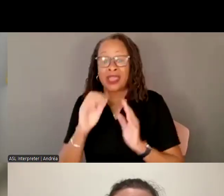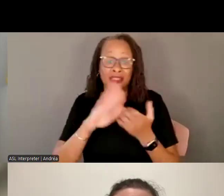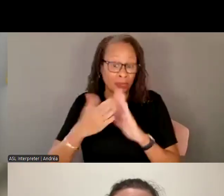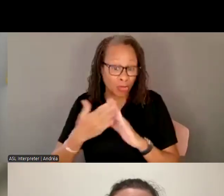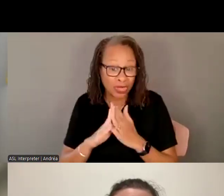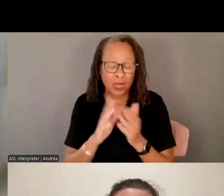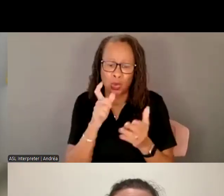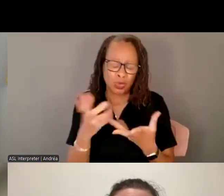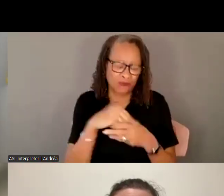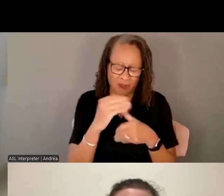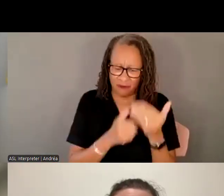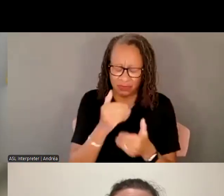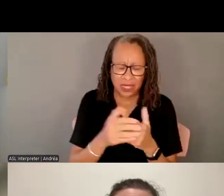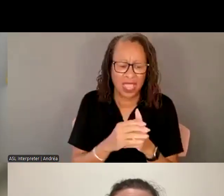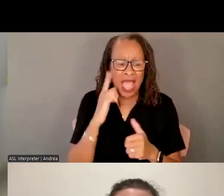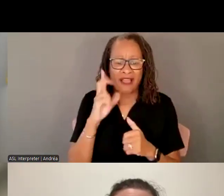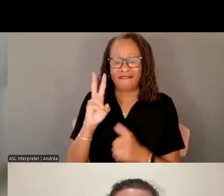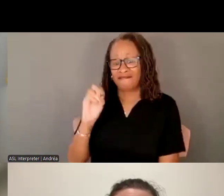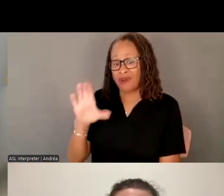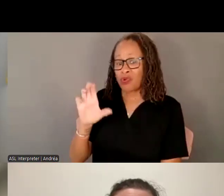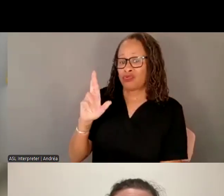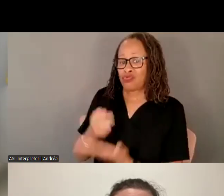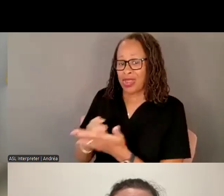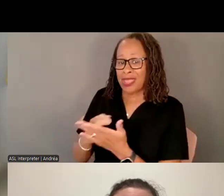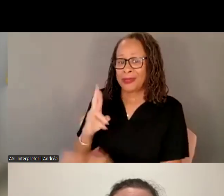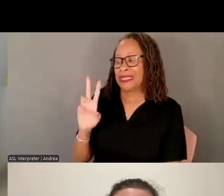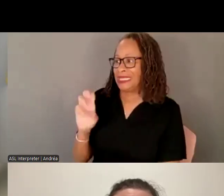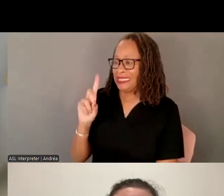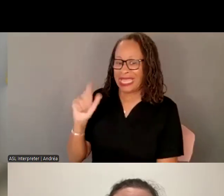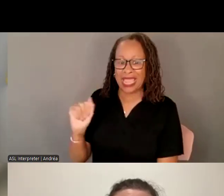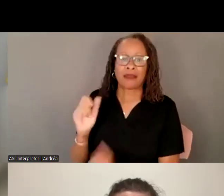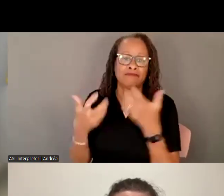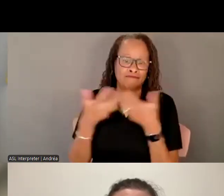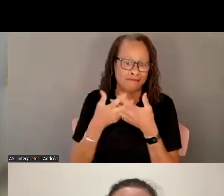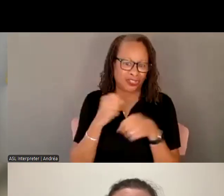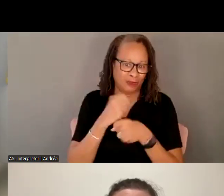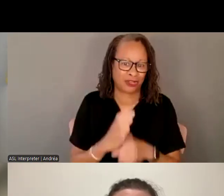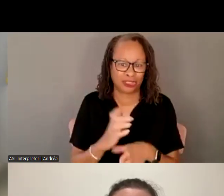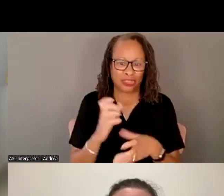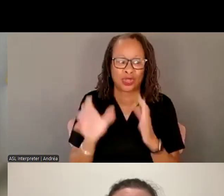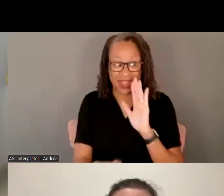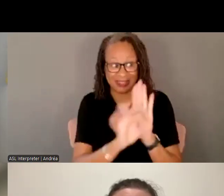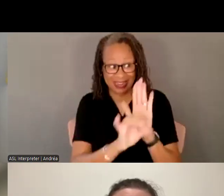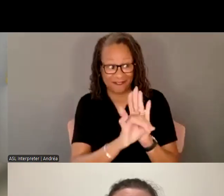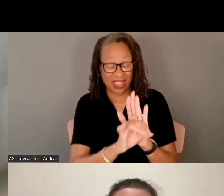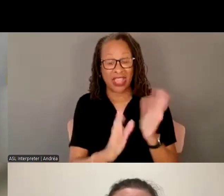I've found that voc rehab and DDA are both really good matchmakers to identify those community rehab providers that are doing really excellent things